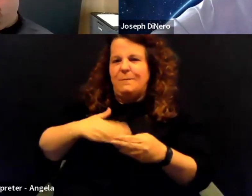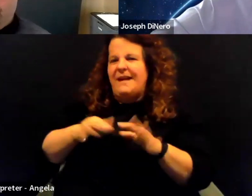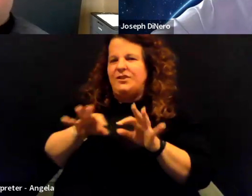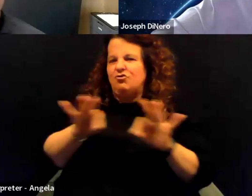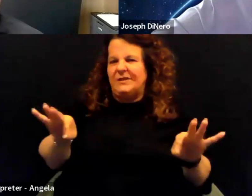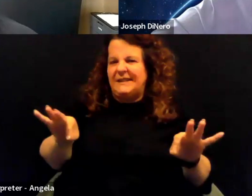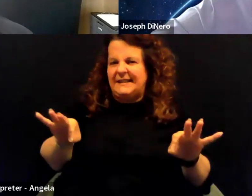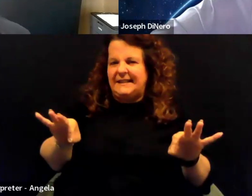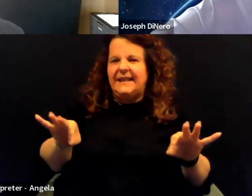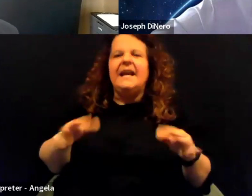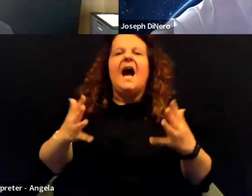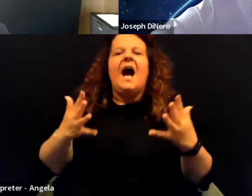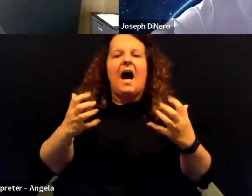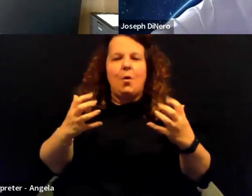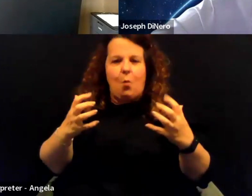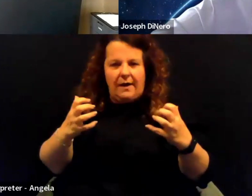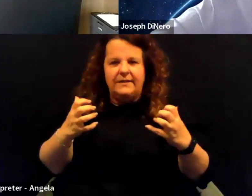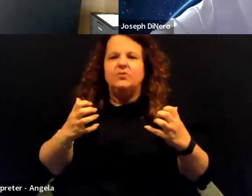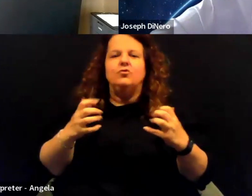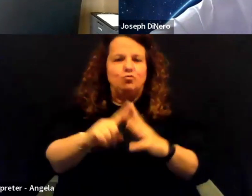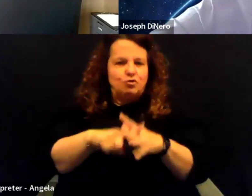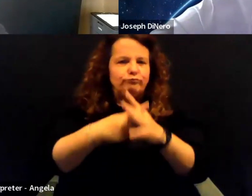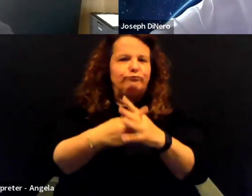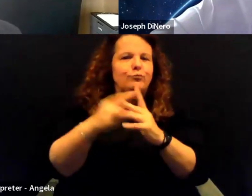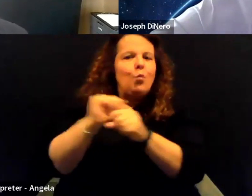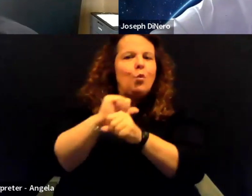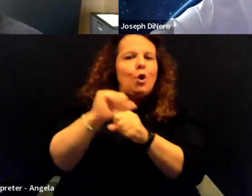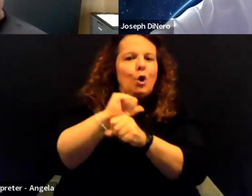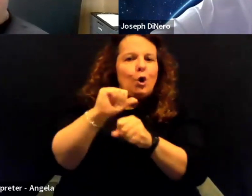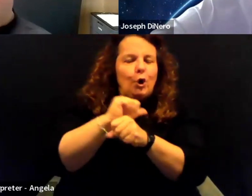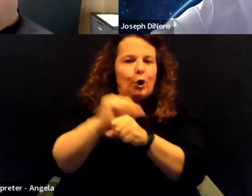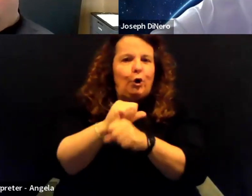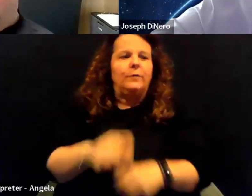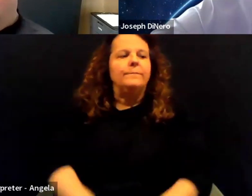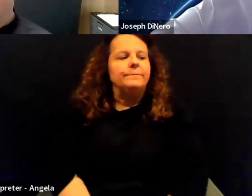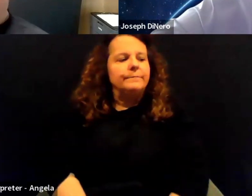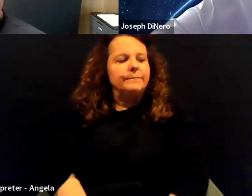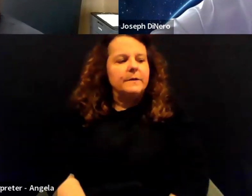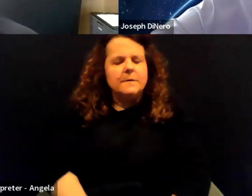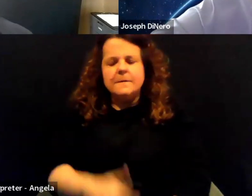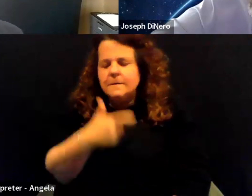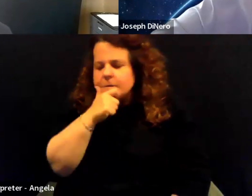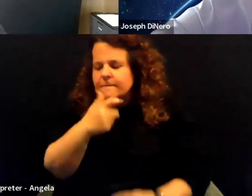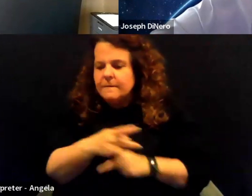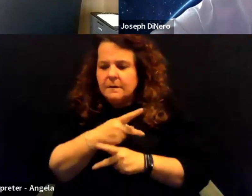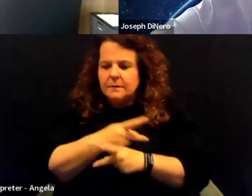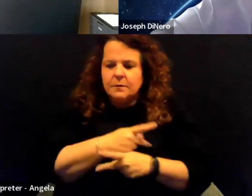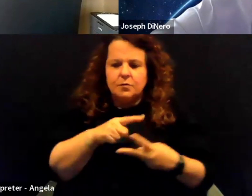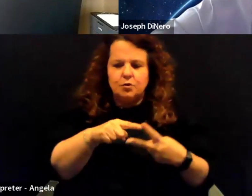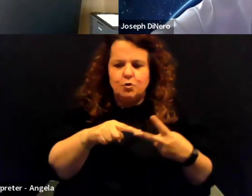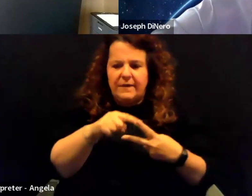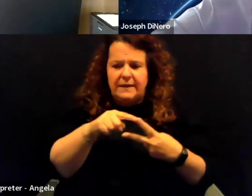just try to get back into the workforce. And there were two things that I looked at. One thing had nothing to do with technology.